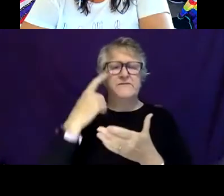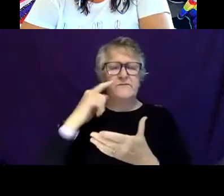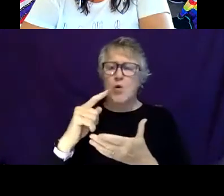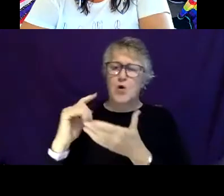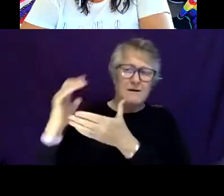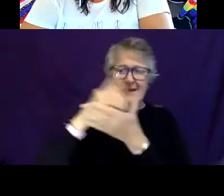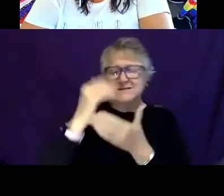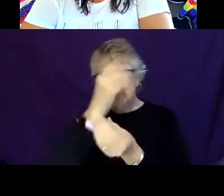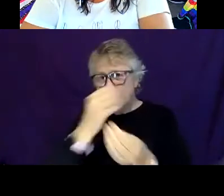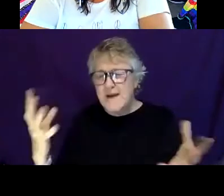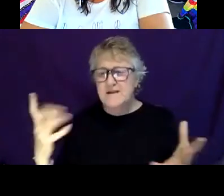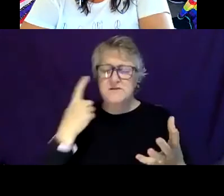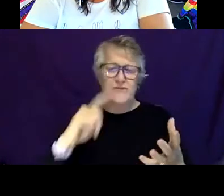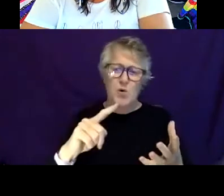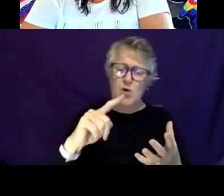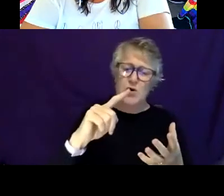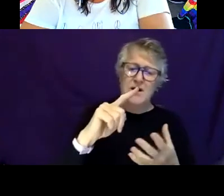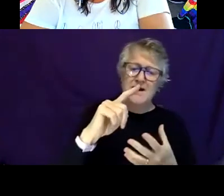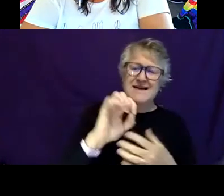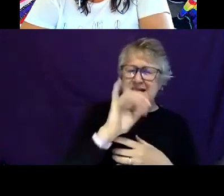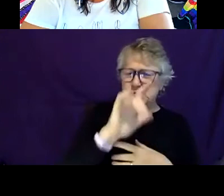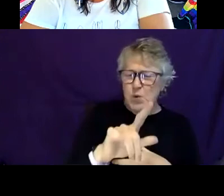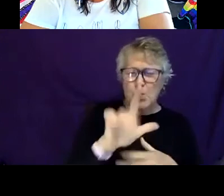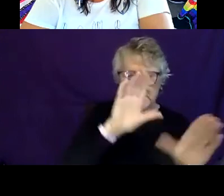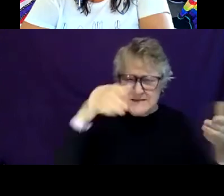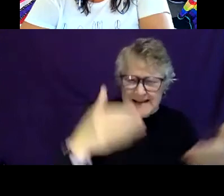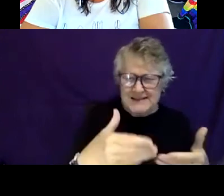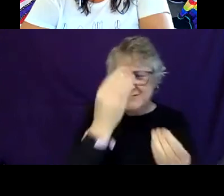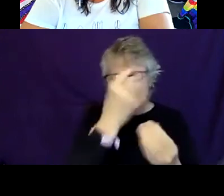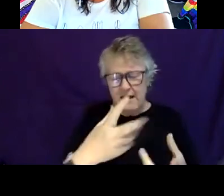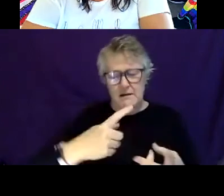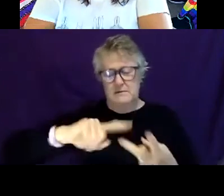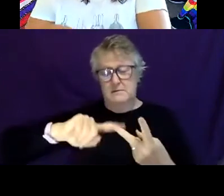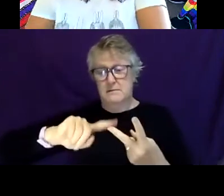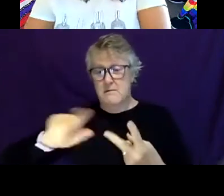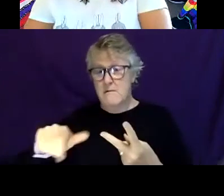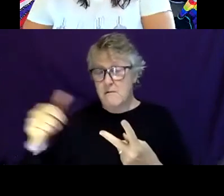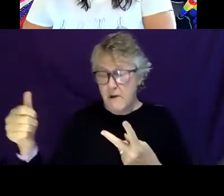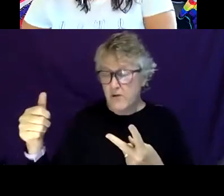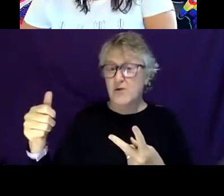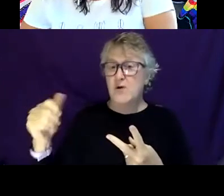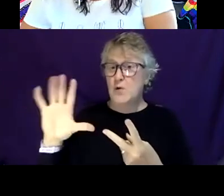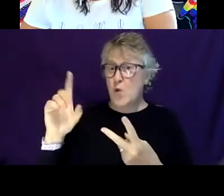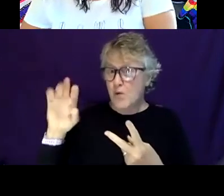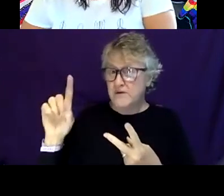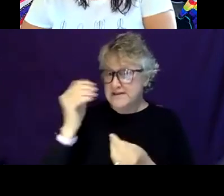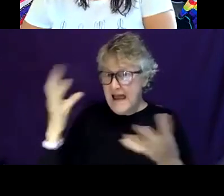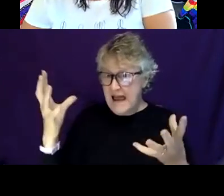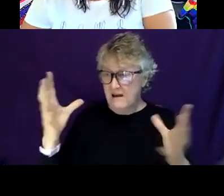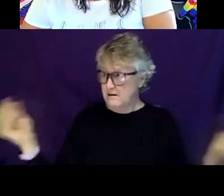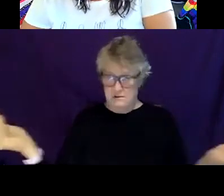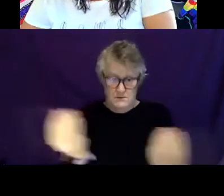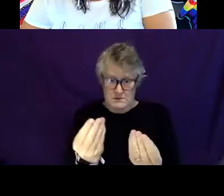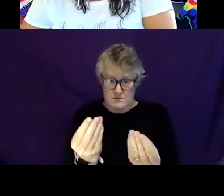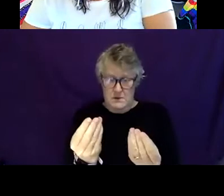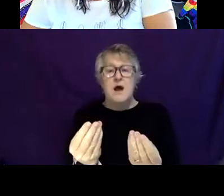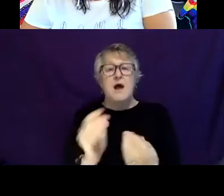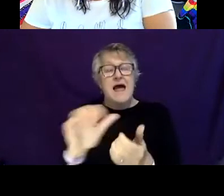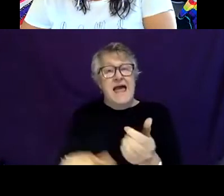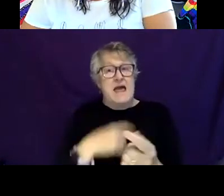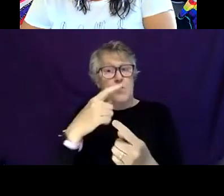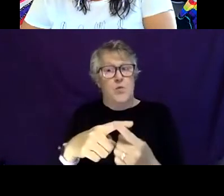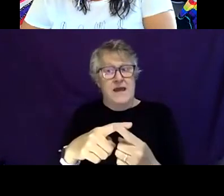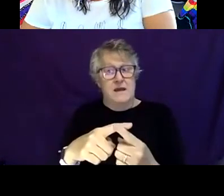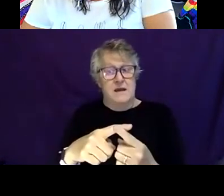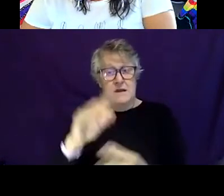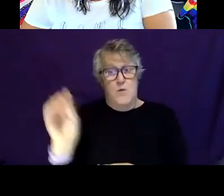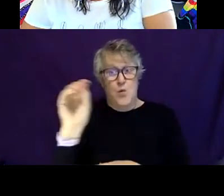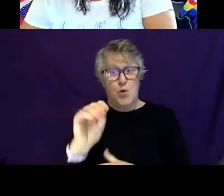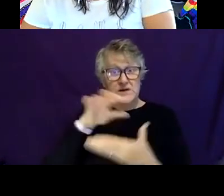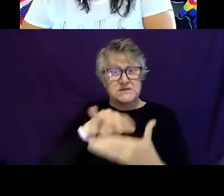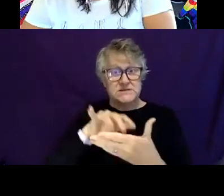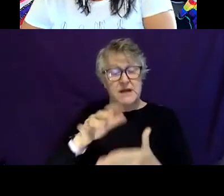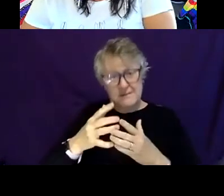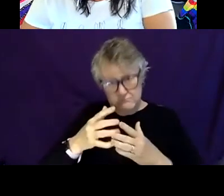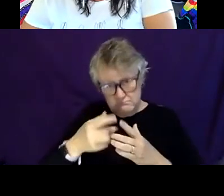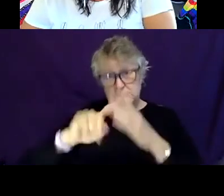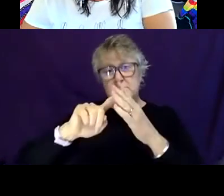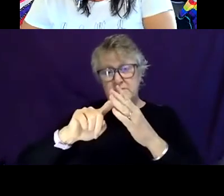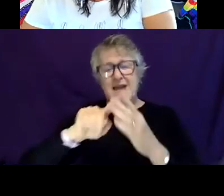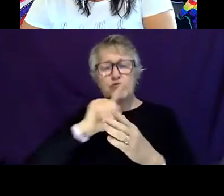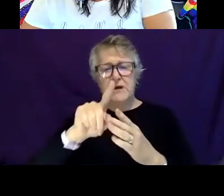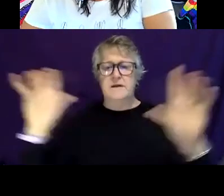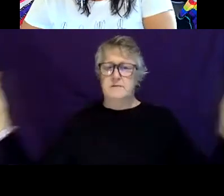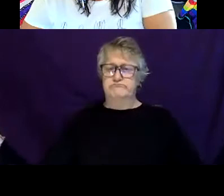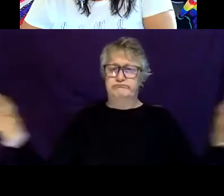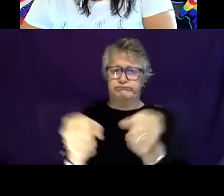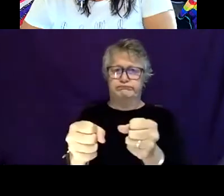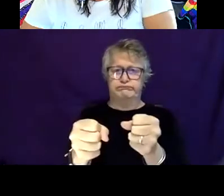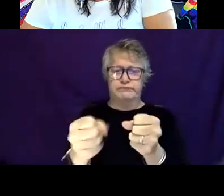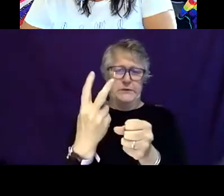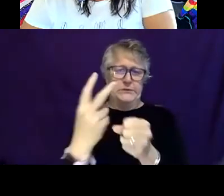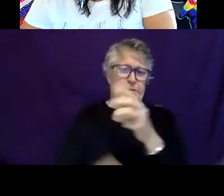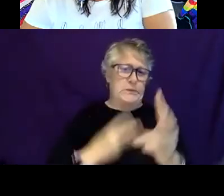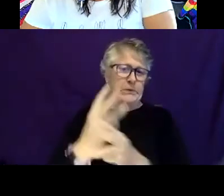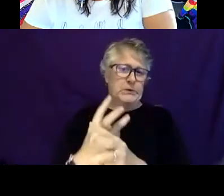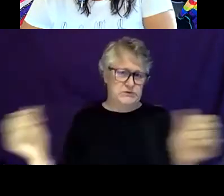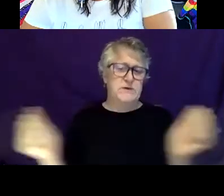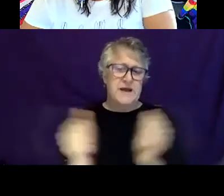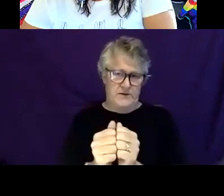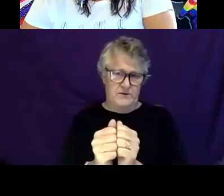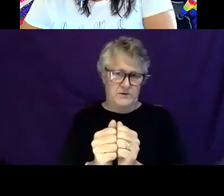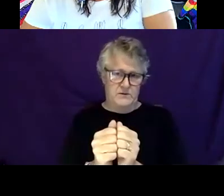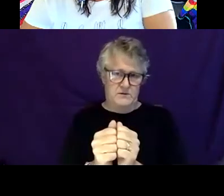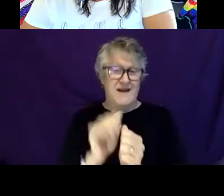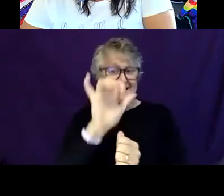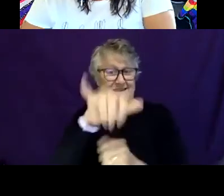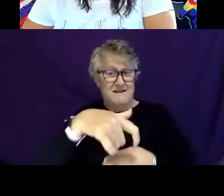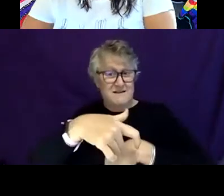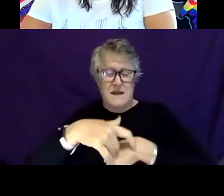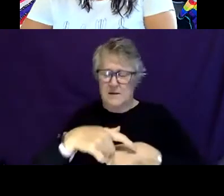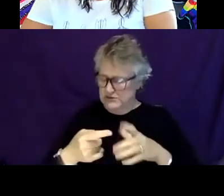orientation and gender identity data throughout the beginning of COVID. And when several large studies including the OHSU Key to Oregon study launched, I think it brought our two worlds together, and we began recognizing that large institutions who really